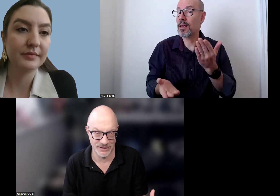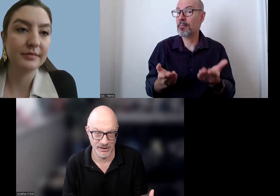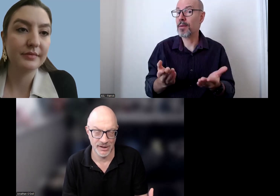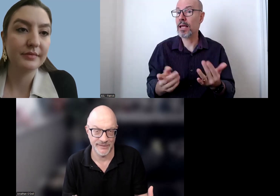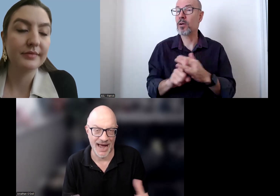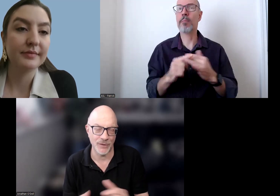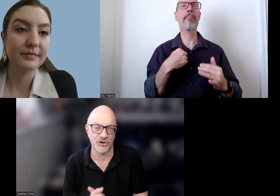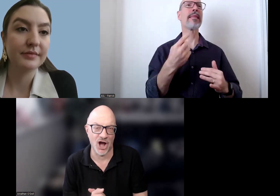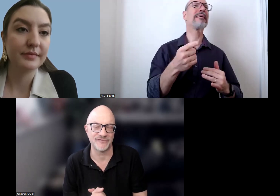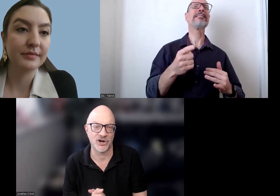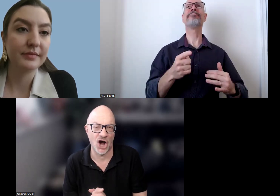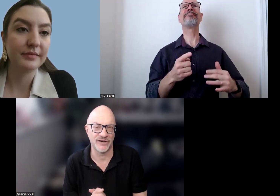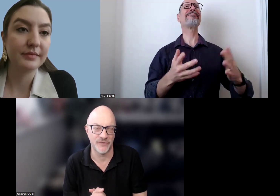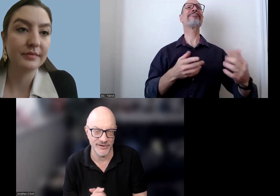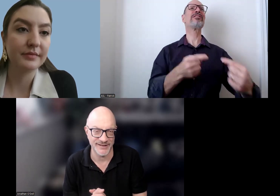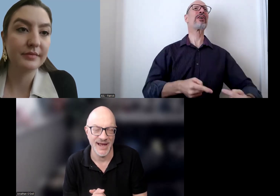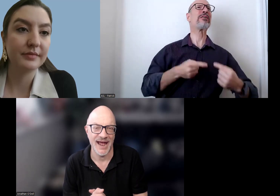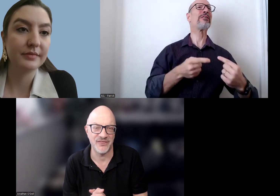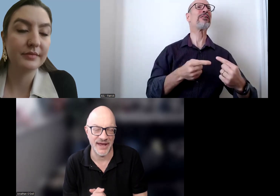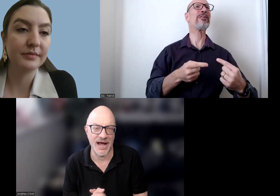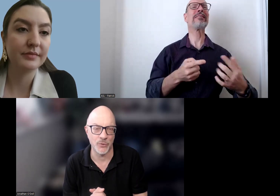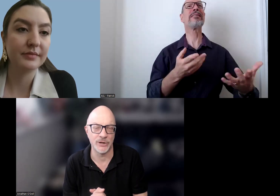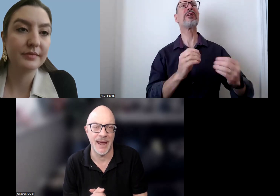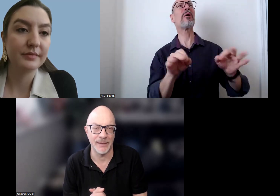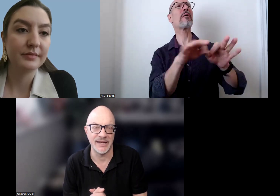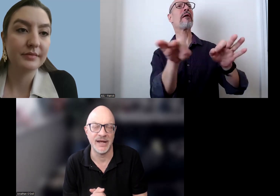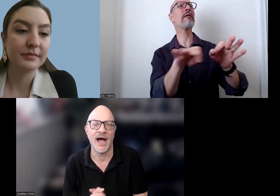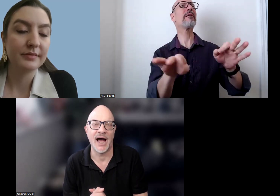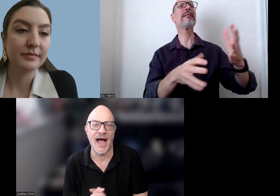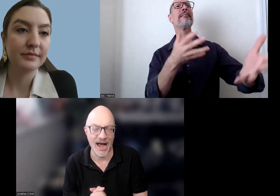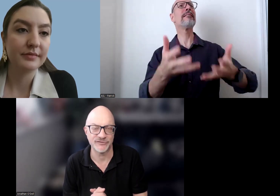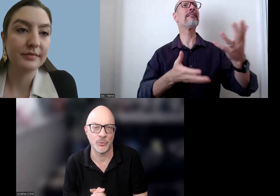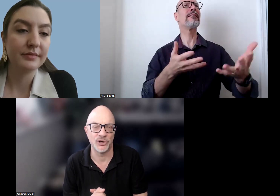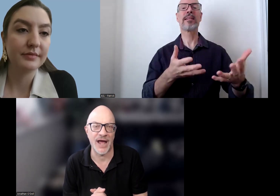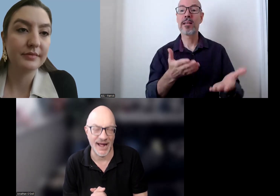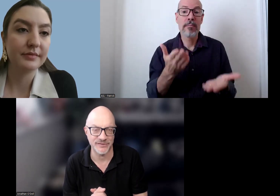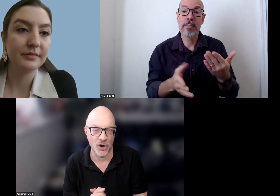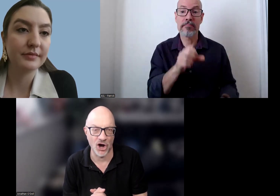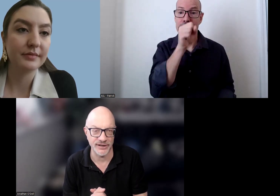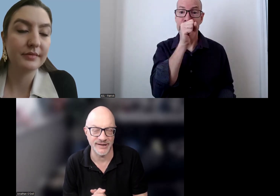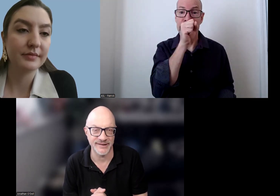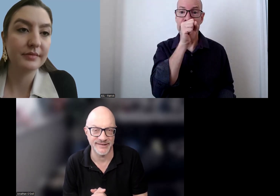not know that they won't be able I would offer CART first and then I would maybe afterwards